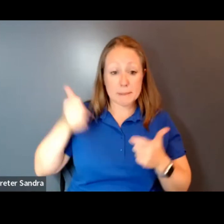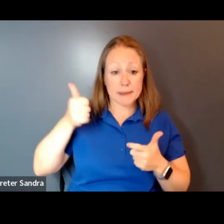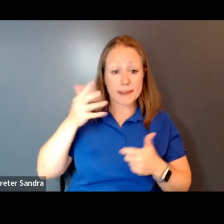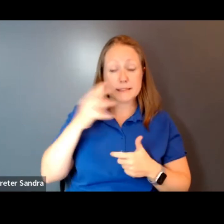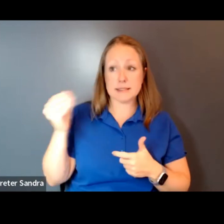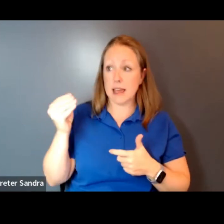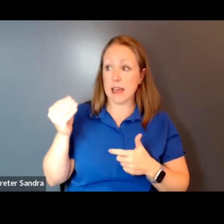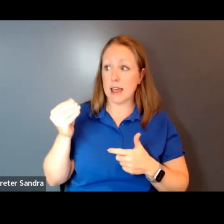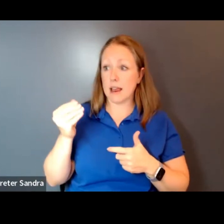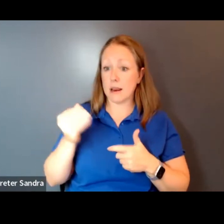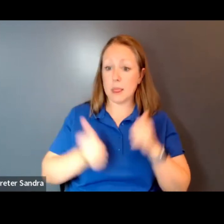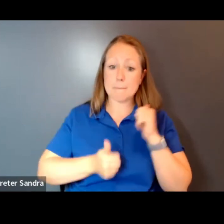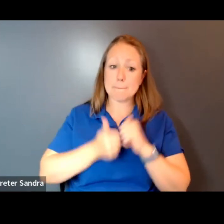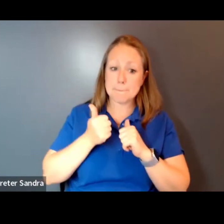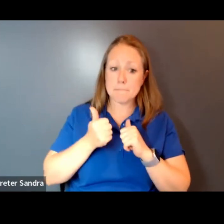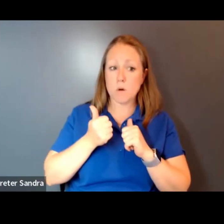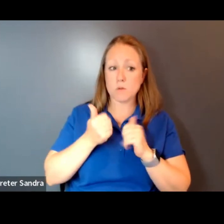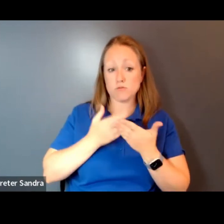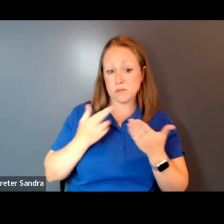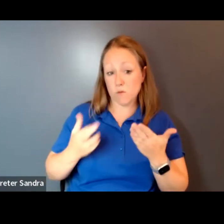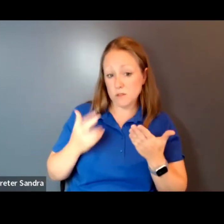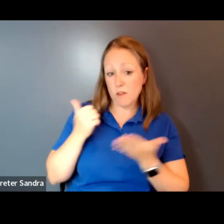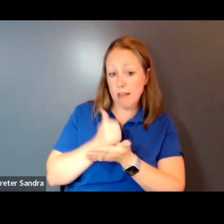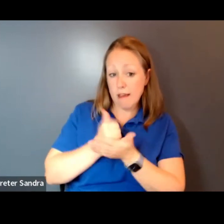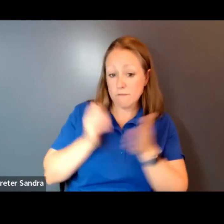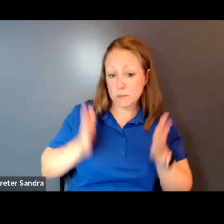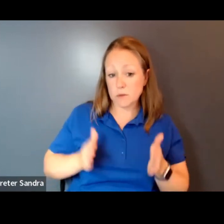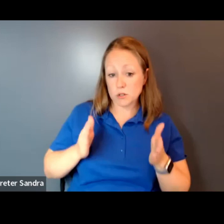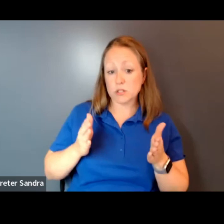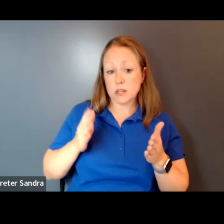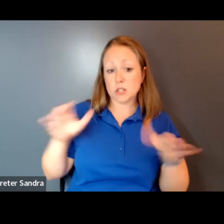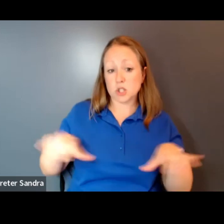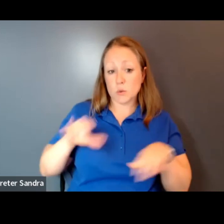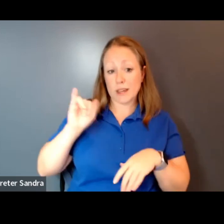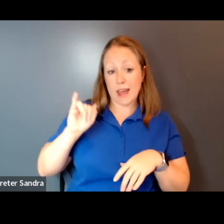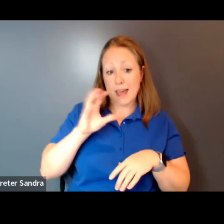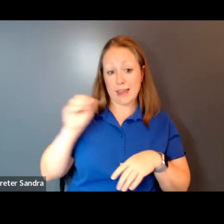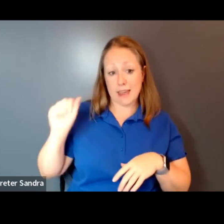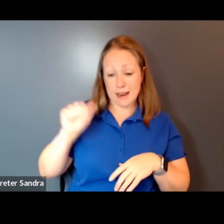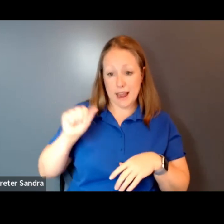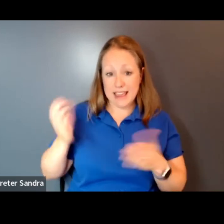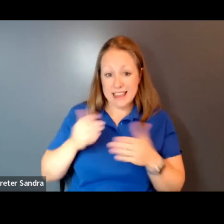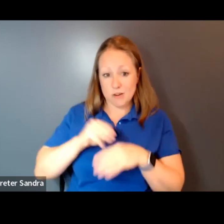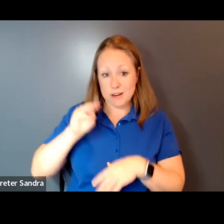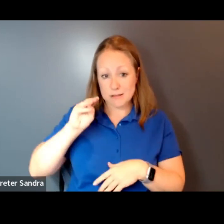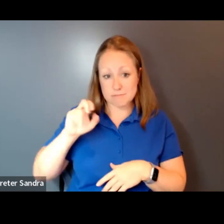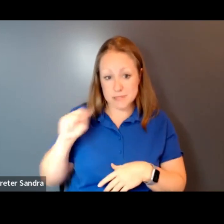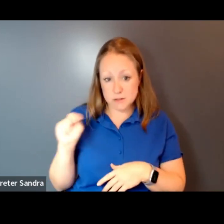doing I&A in my opinion in the state of Minnesota is a man that came from working with the state